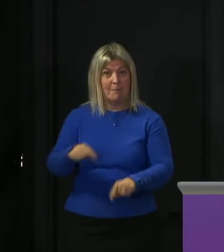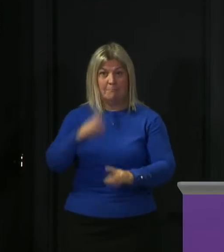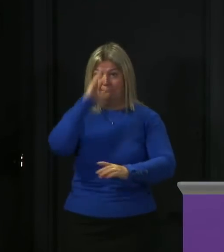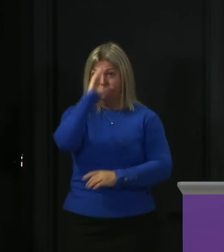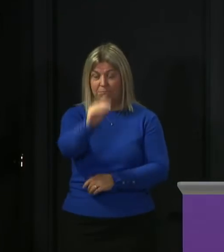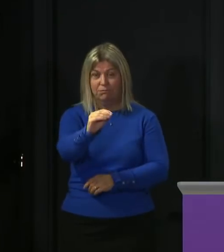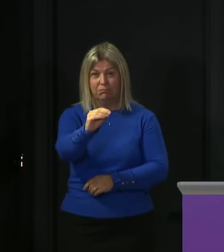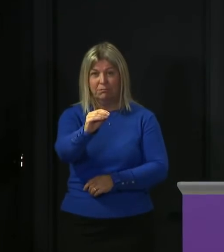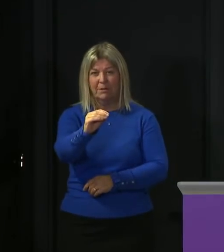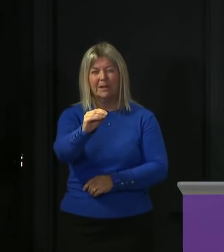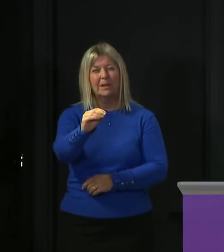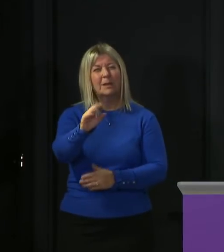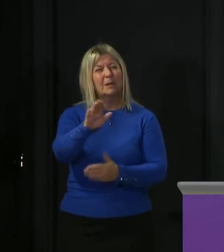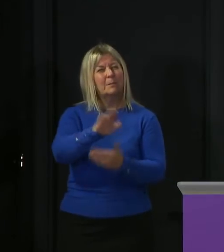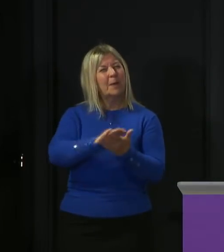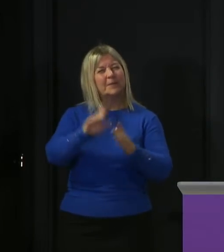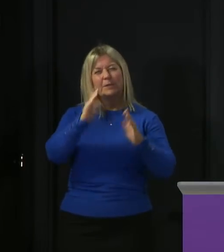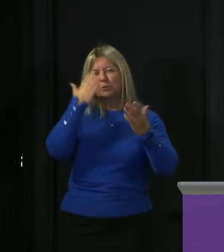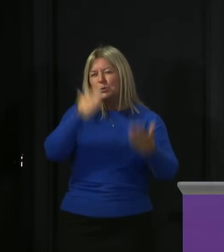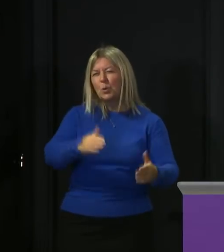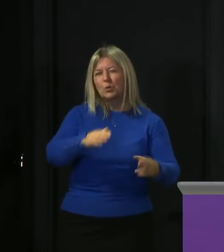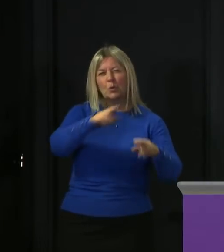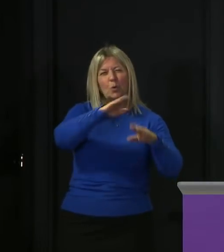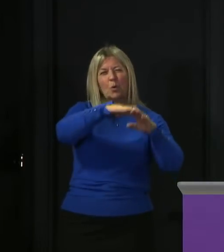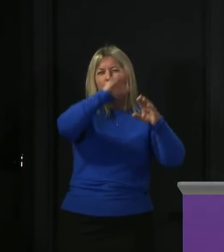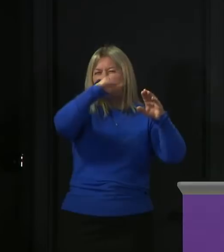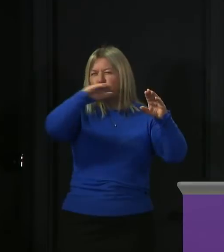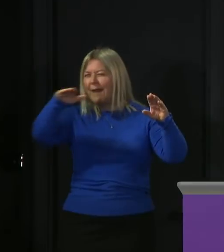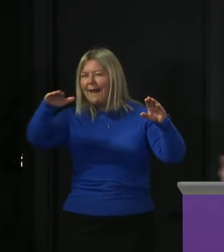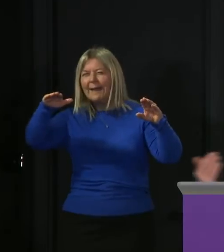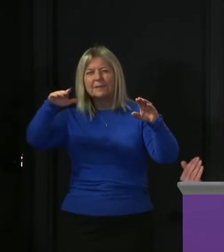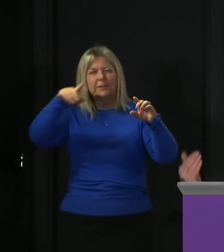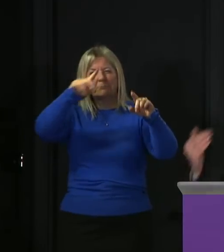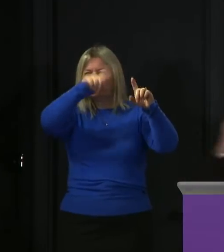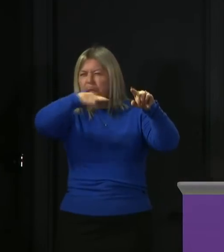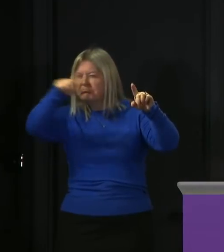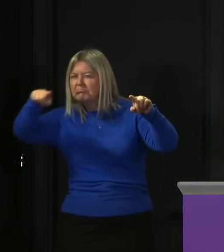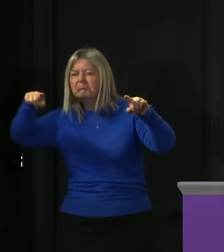need to know about the trends. We look at seven day averages in the main and the trends we are